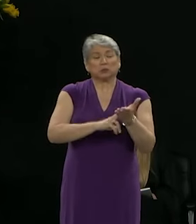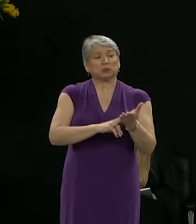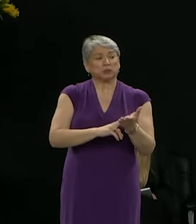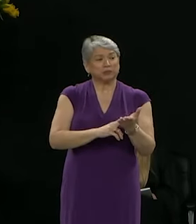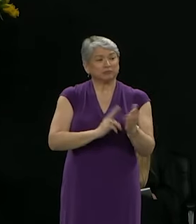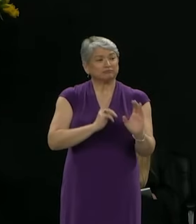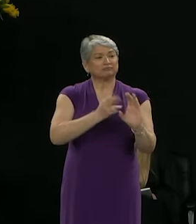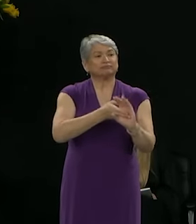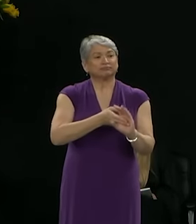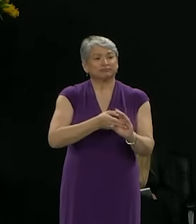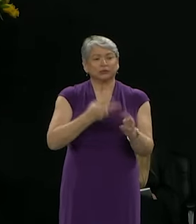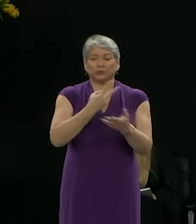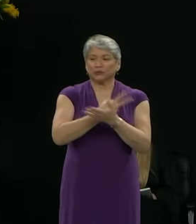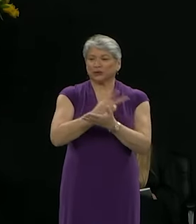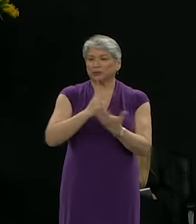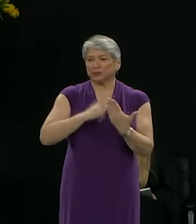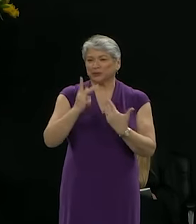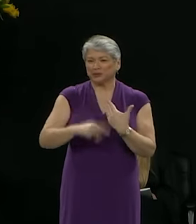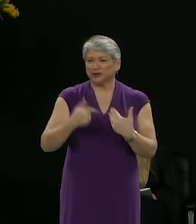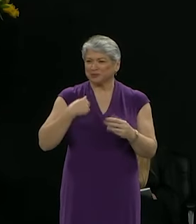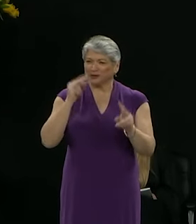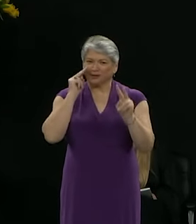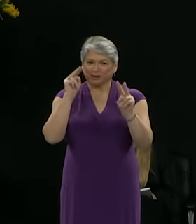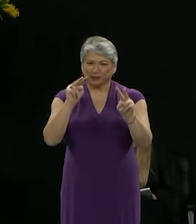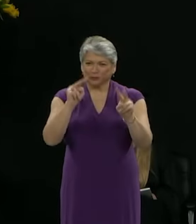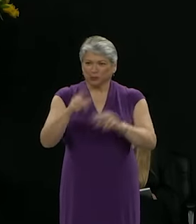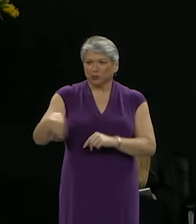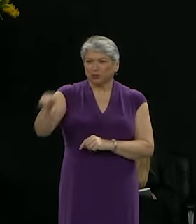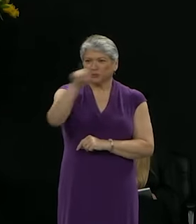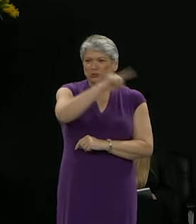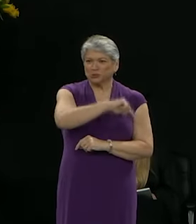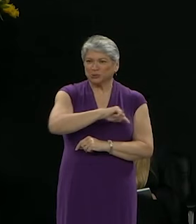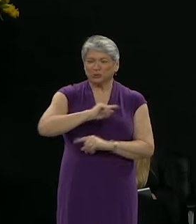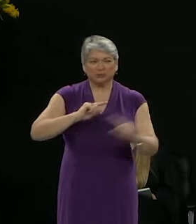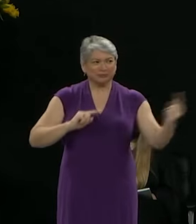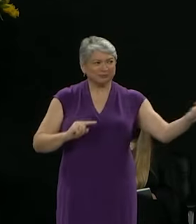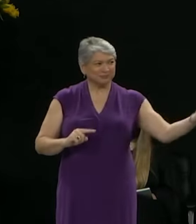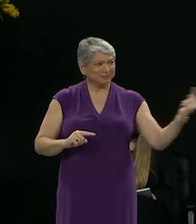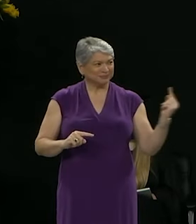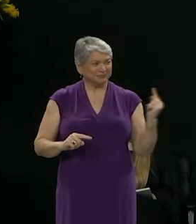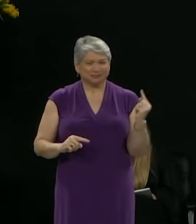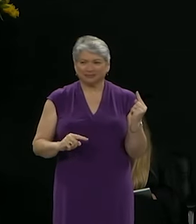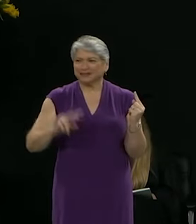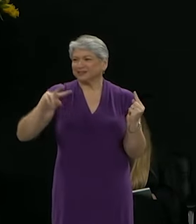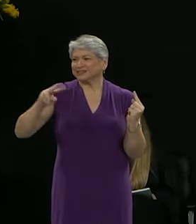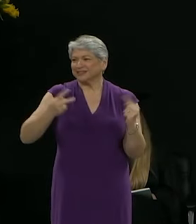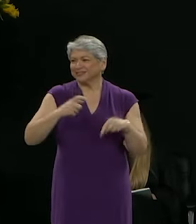I look forward to seeing you walk across this very stage for a second time,